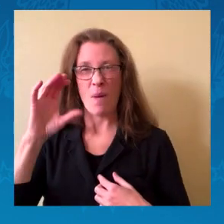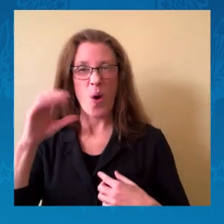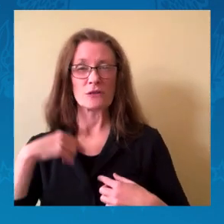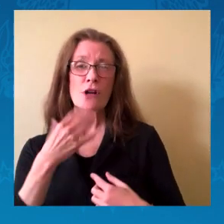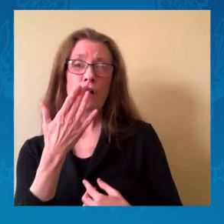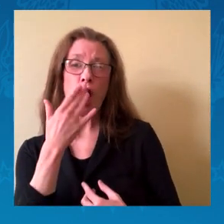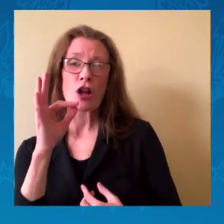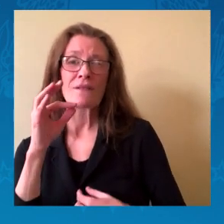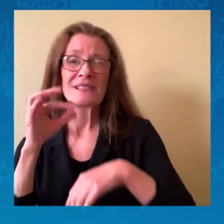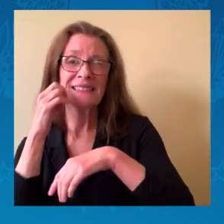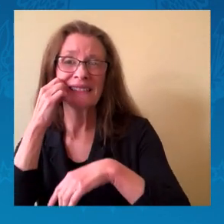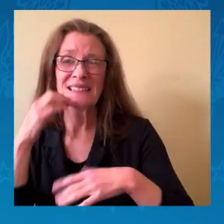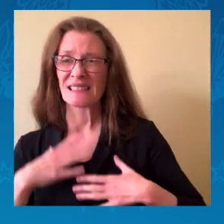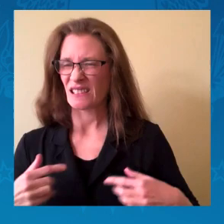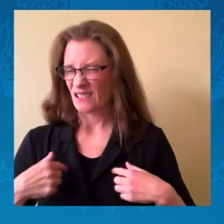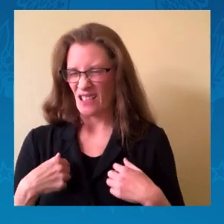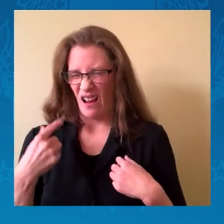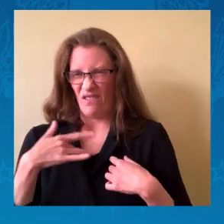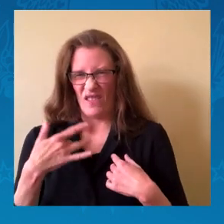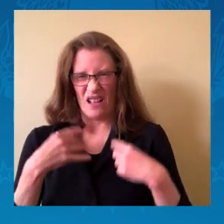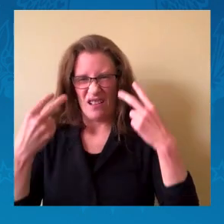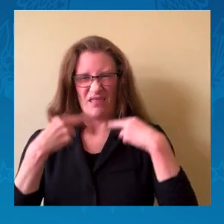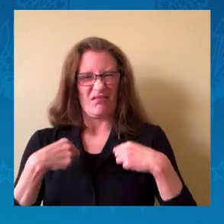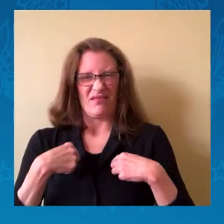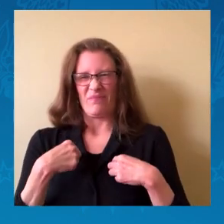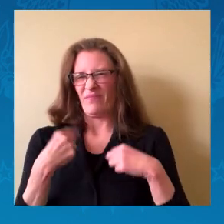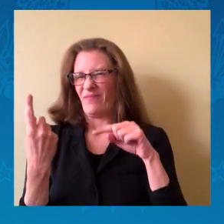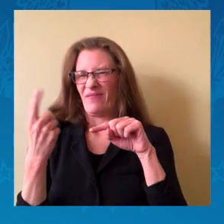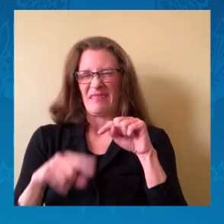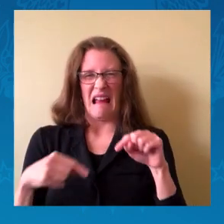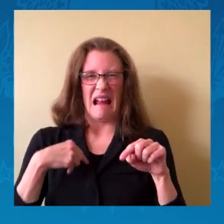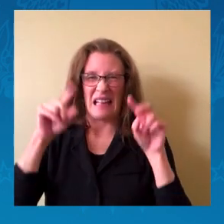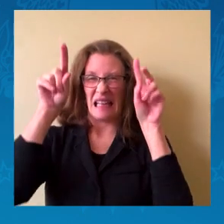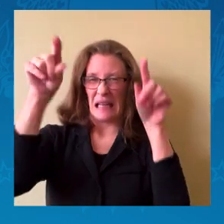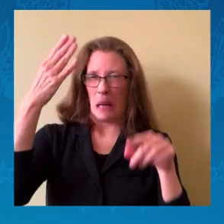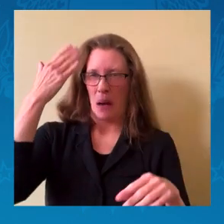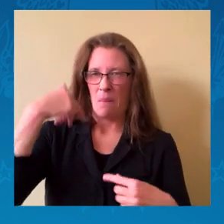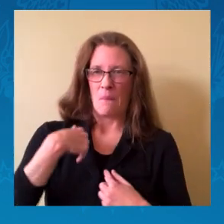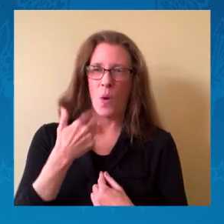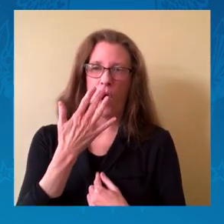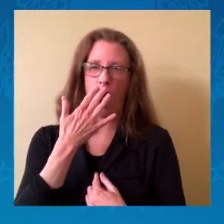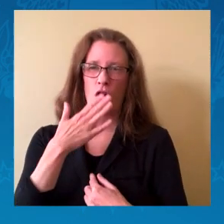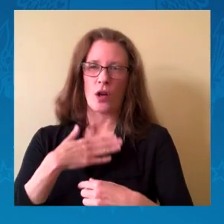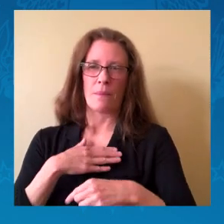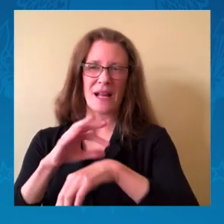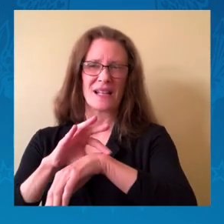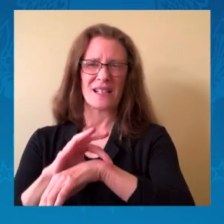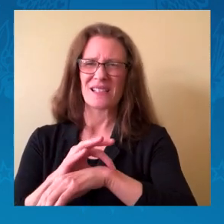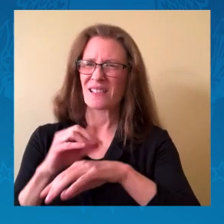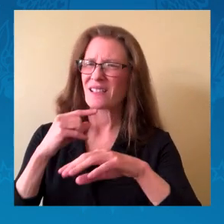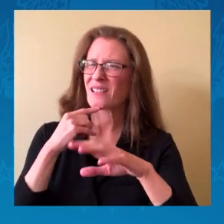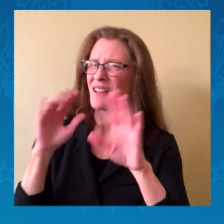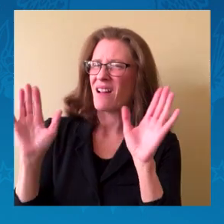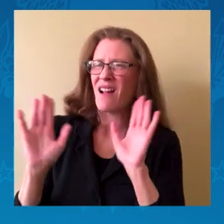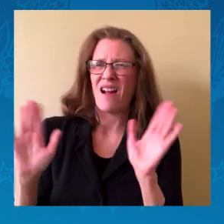found that students of color in particular simply didn't feel they had a place or a career pathway instant.